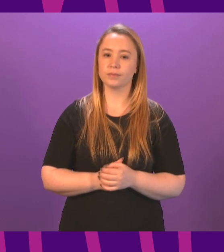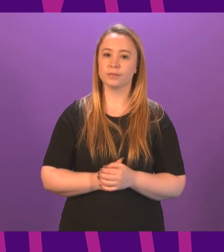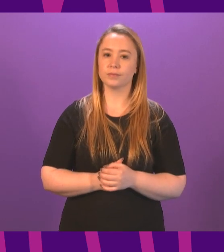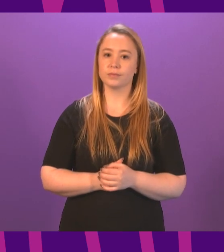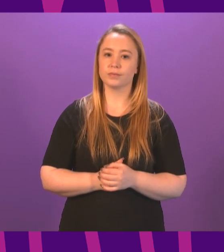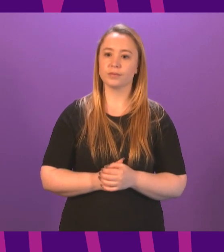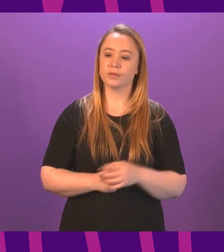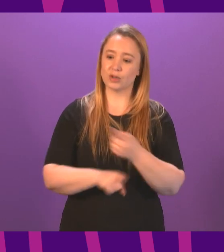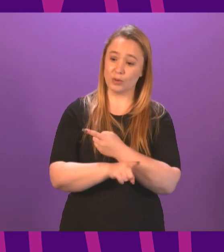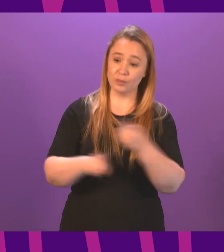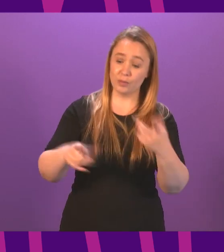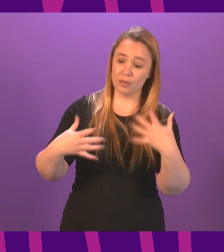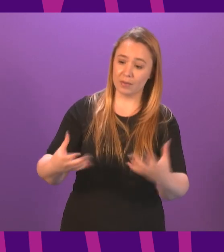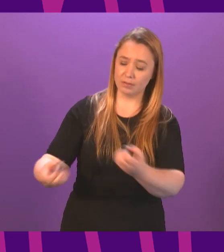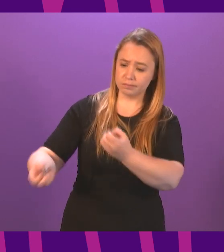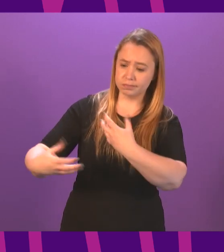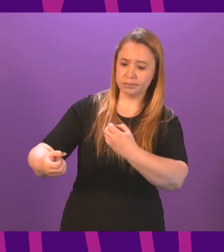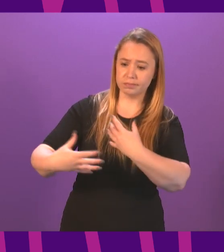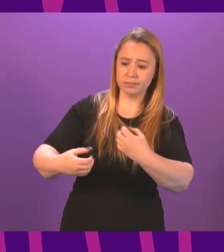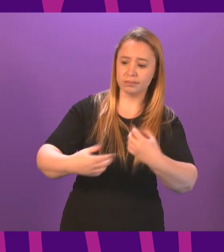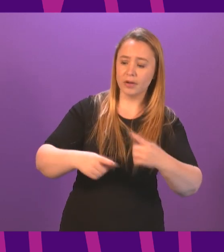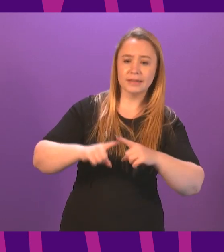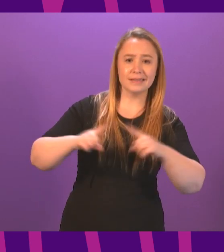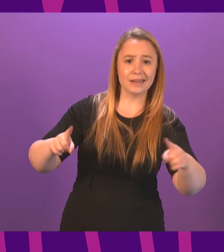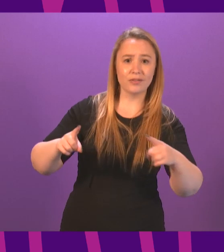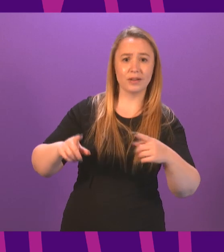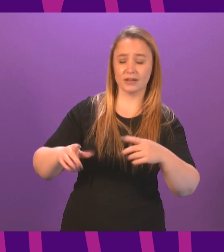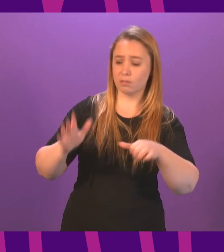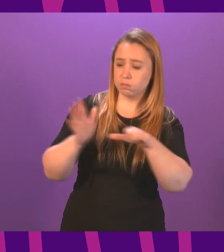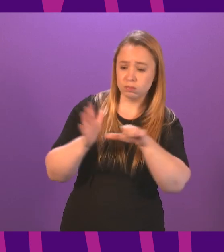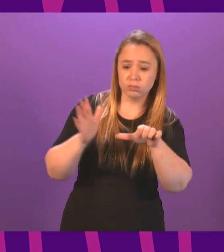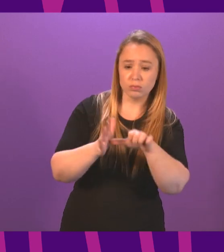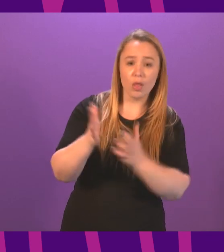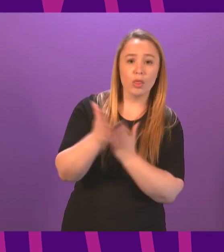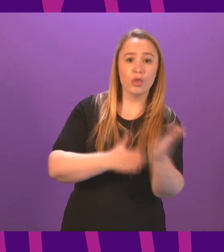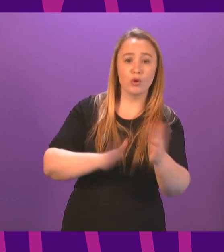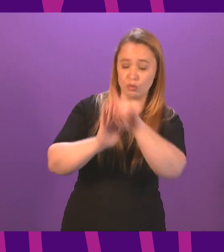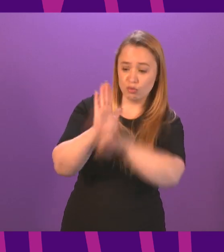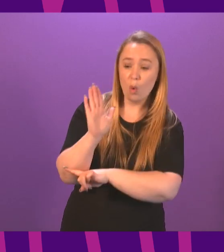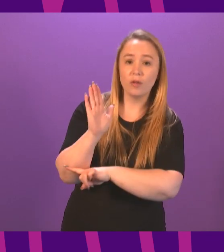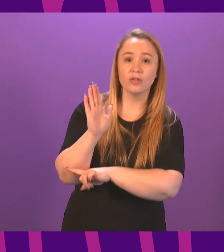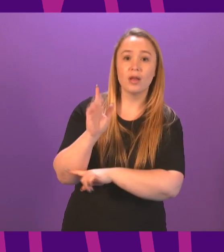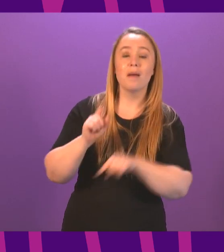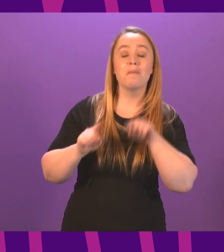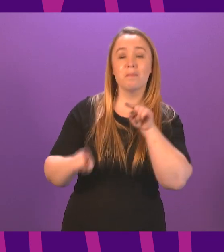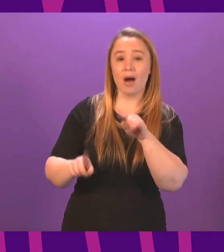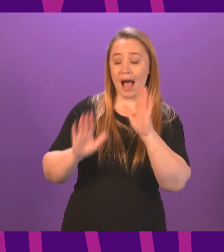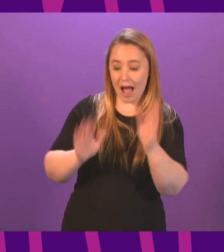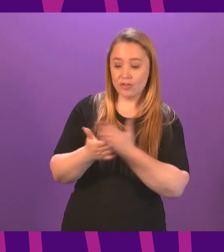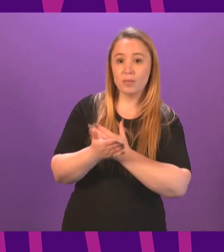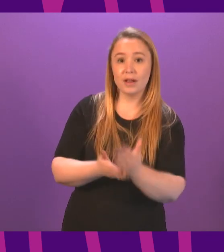the impact of the restrictions, we must all be clear that it is the virus, not the restrictions,